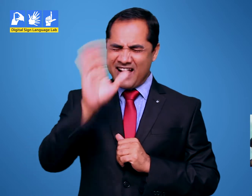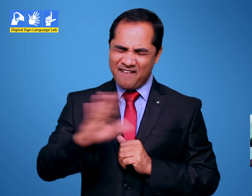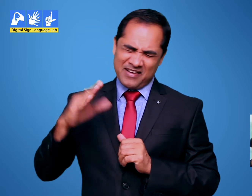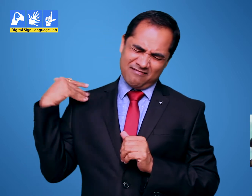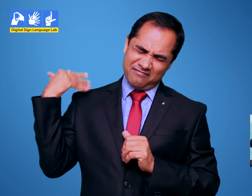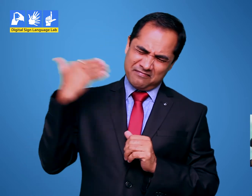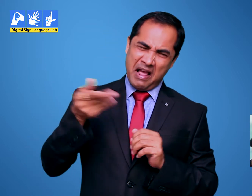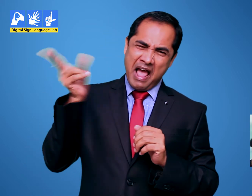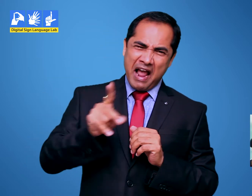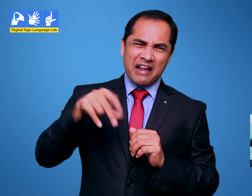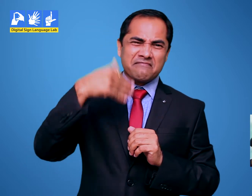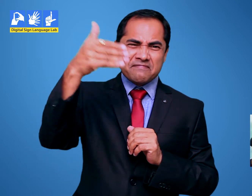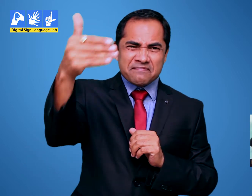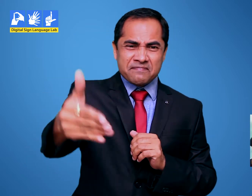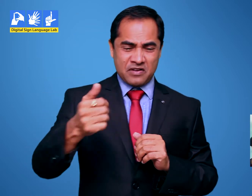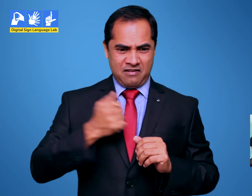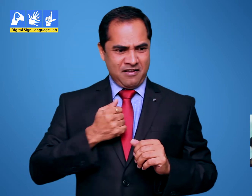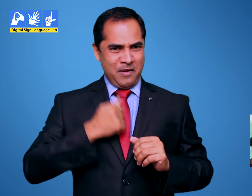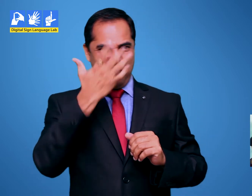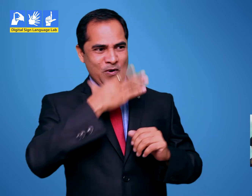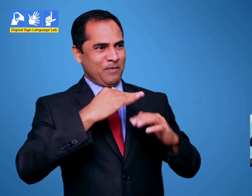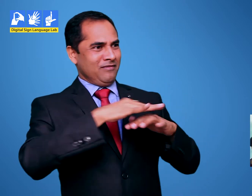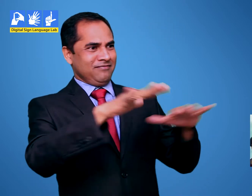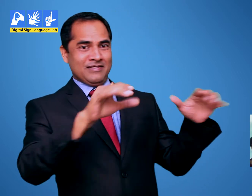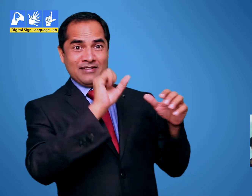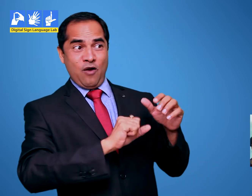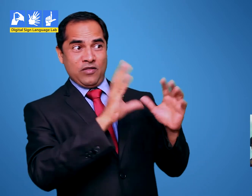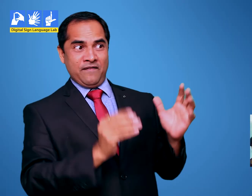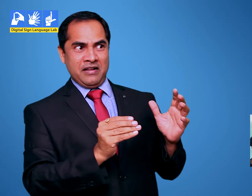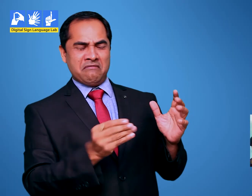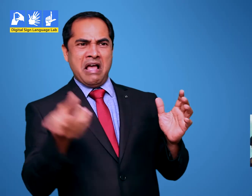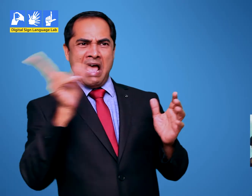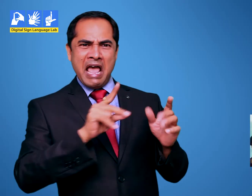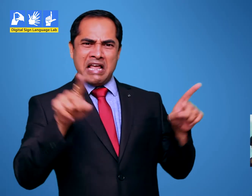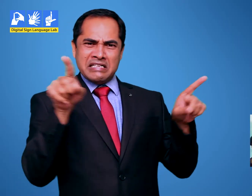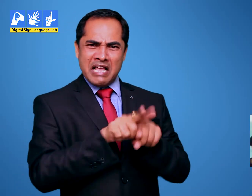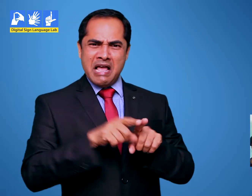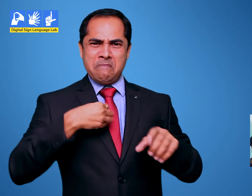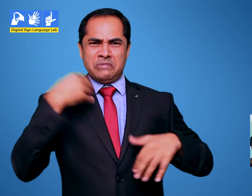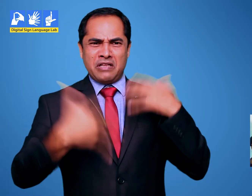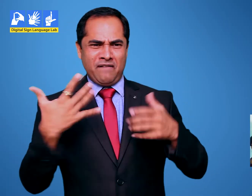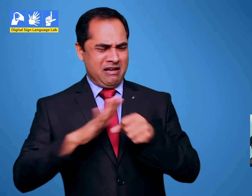shall it be that this beautiful land will again experience the oppression of